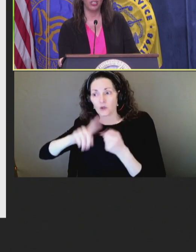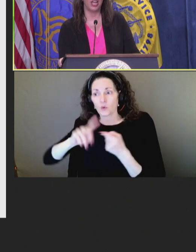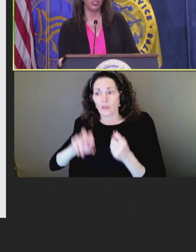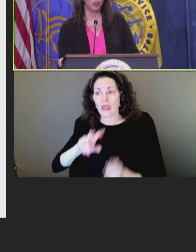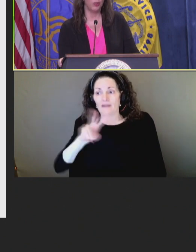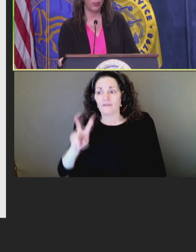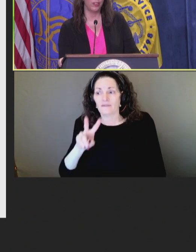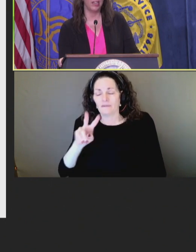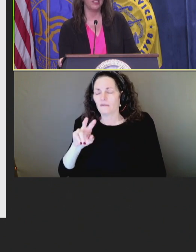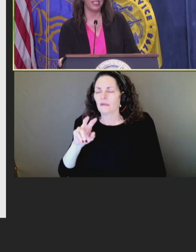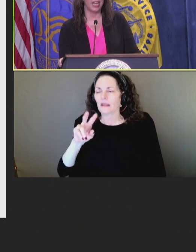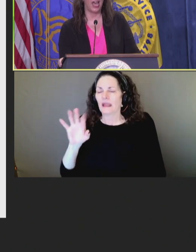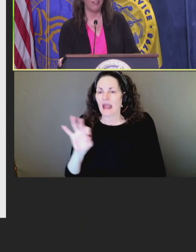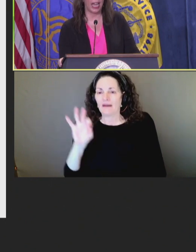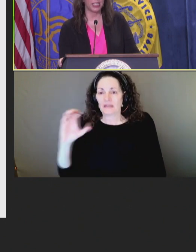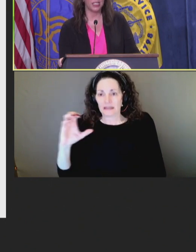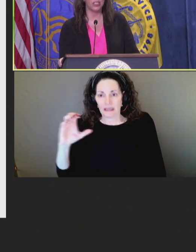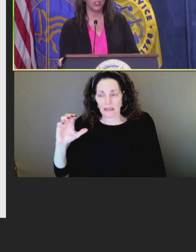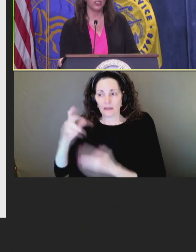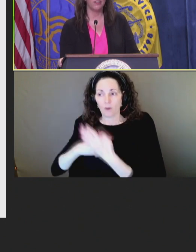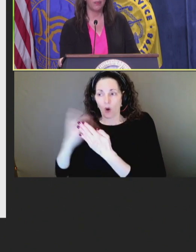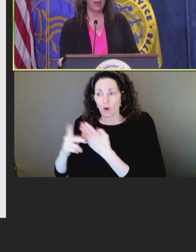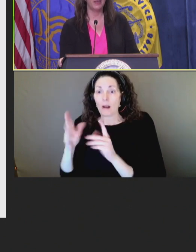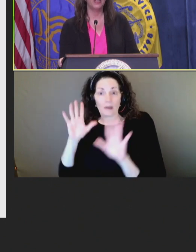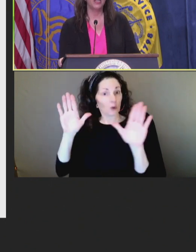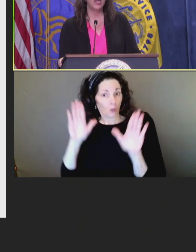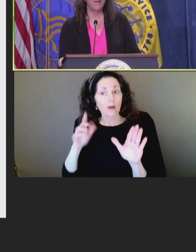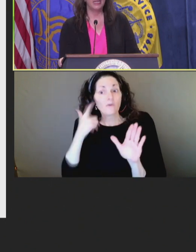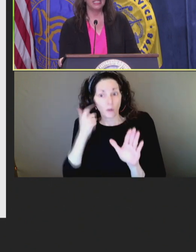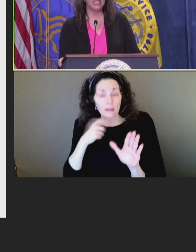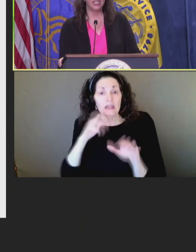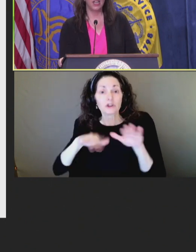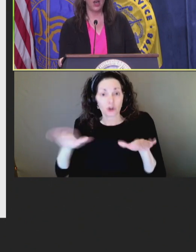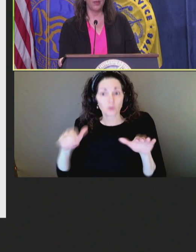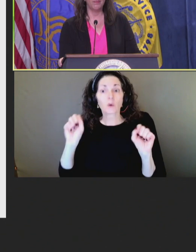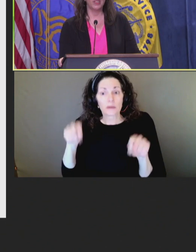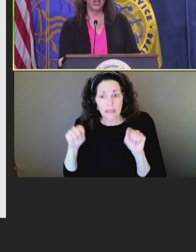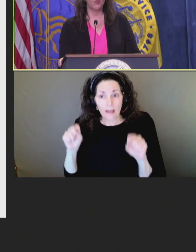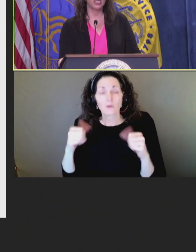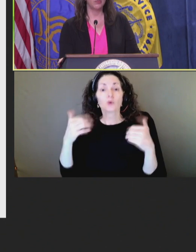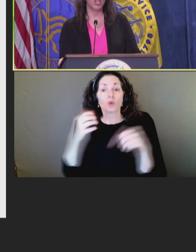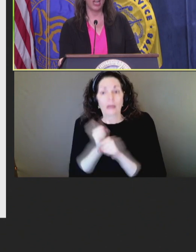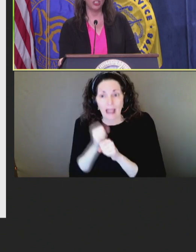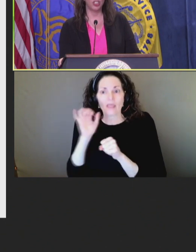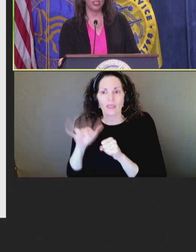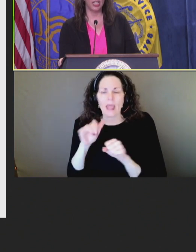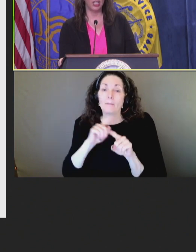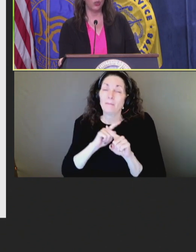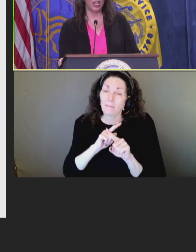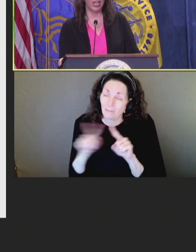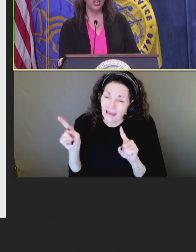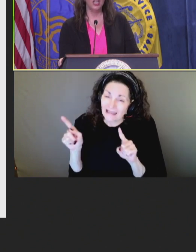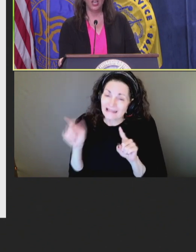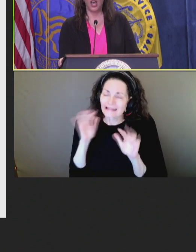eligible for VFC to have access to nirsevimab. But it did come with some challenges, including,